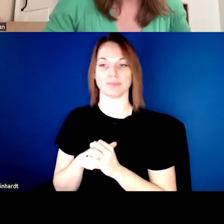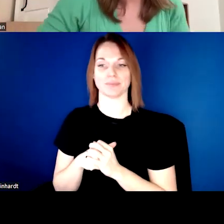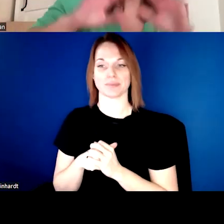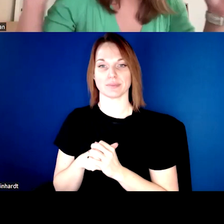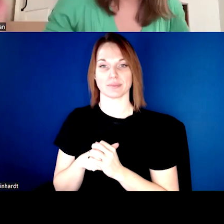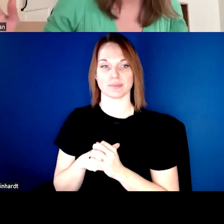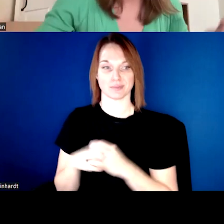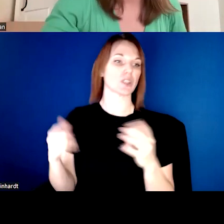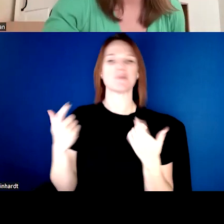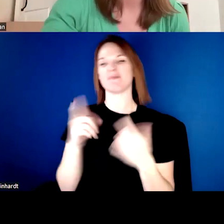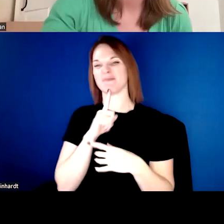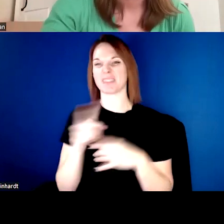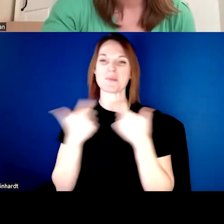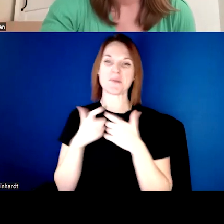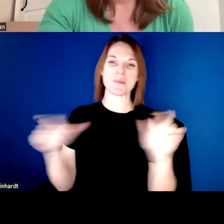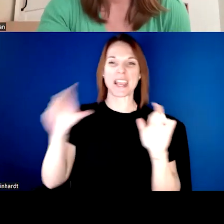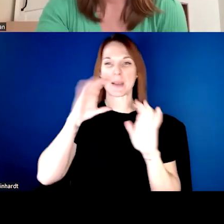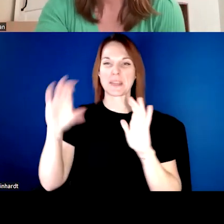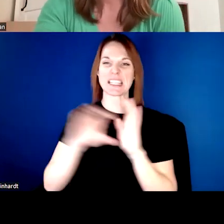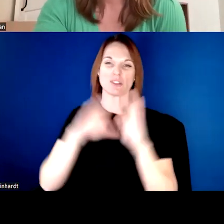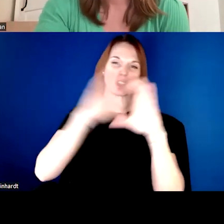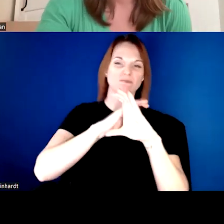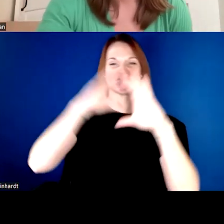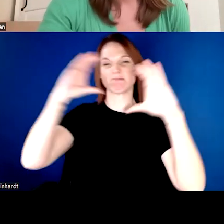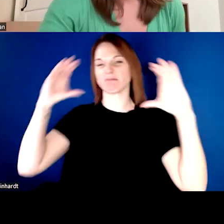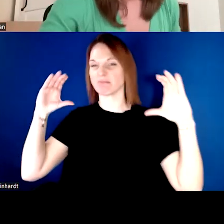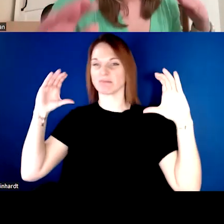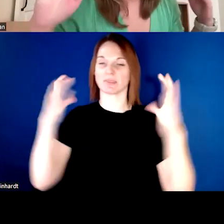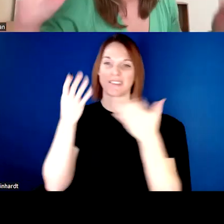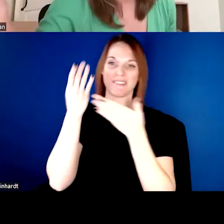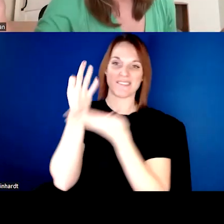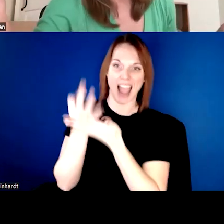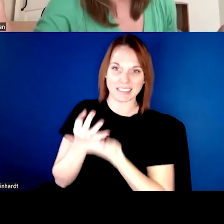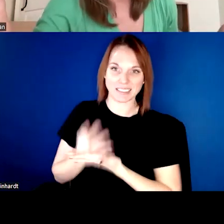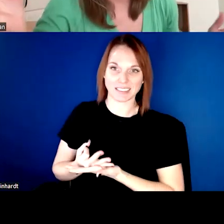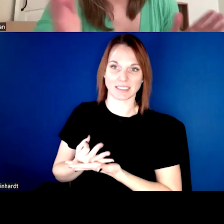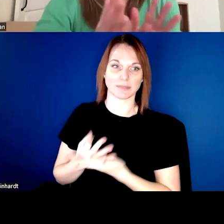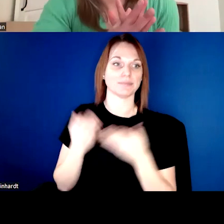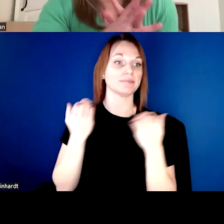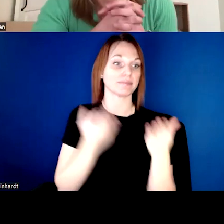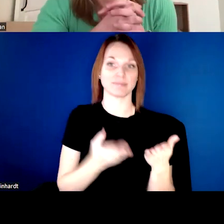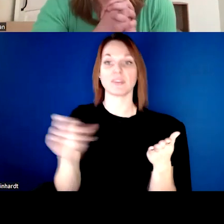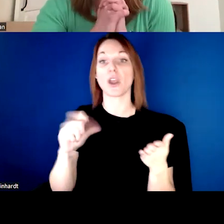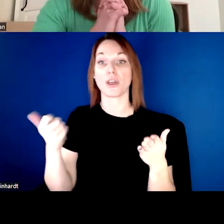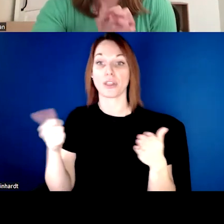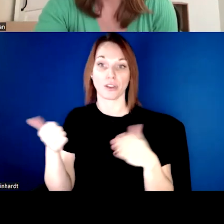big picture overall effects. Now we're going to look at some other outcomes. So one other